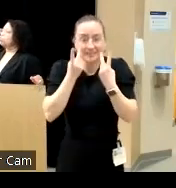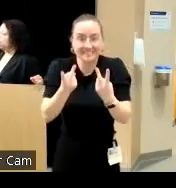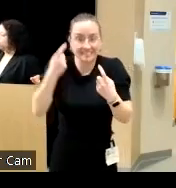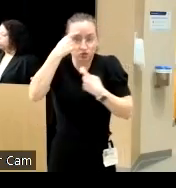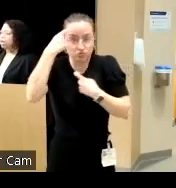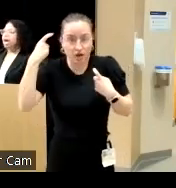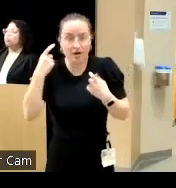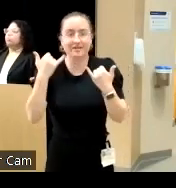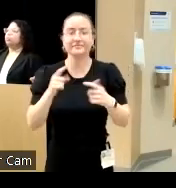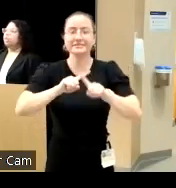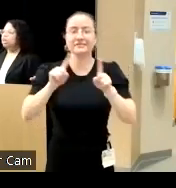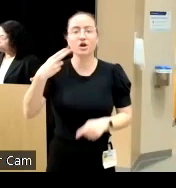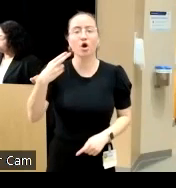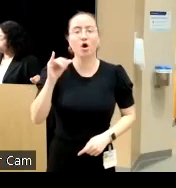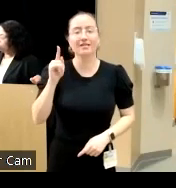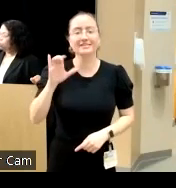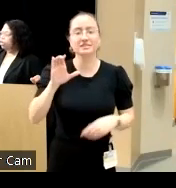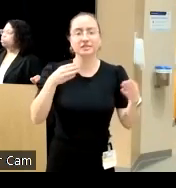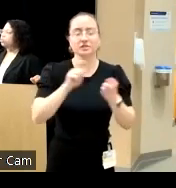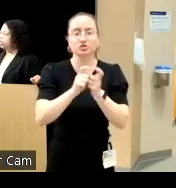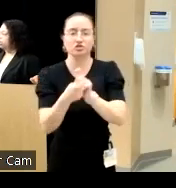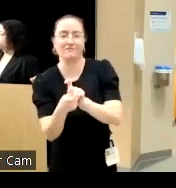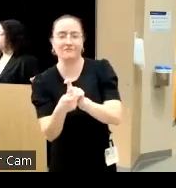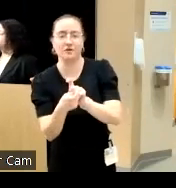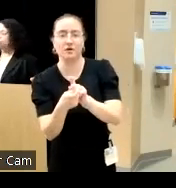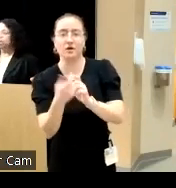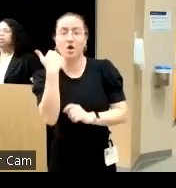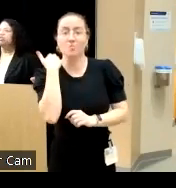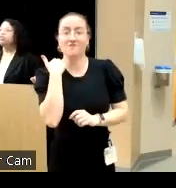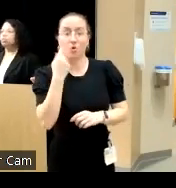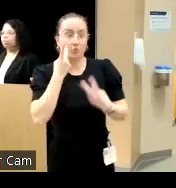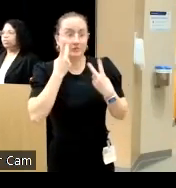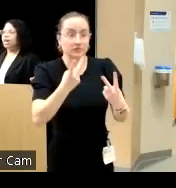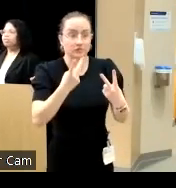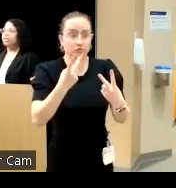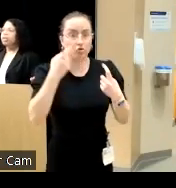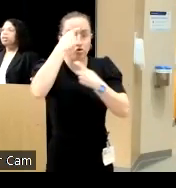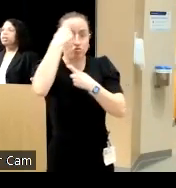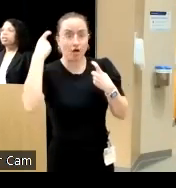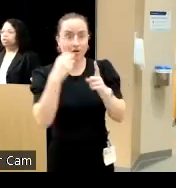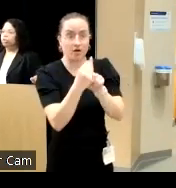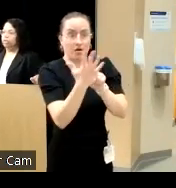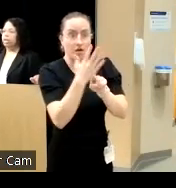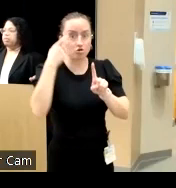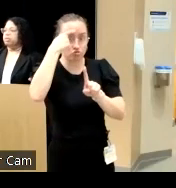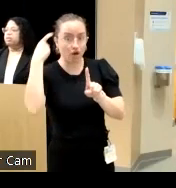just trauma but how we view people who we perceive to have experienced traumatizing circumstances